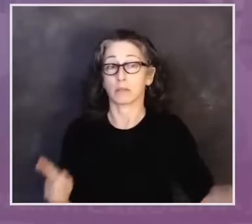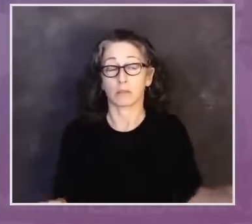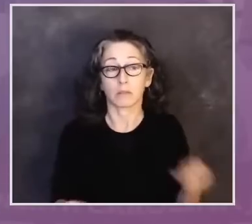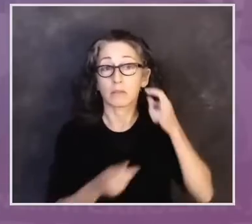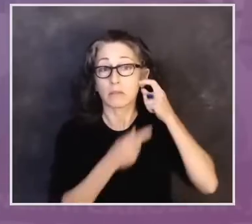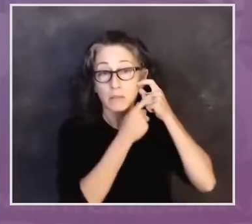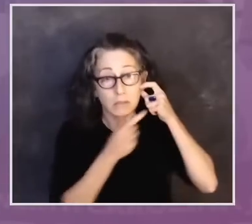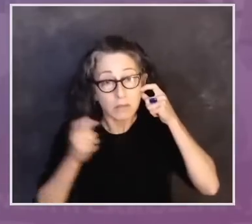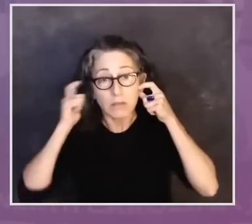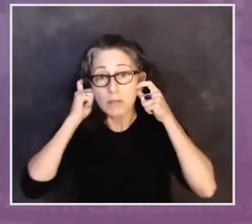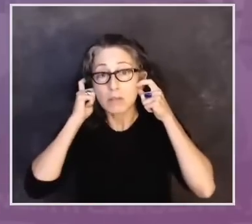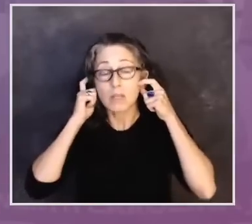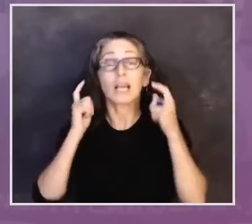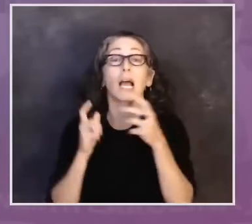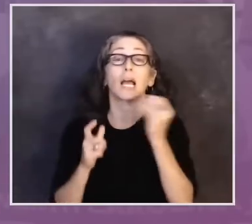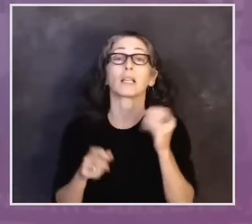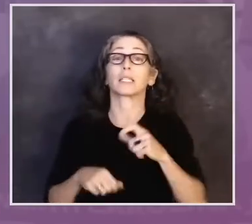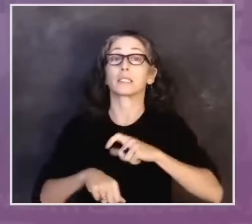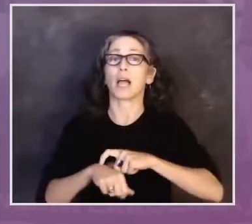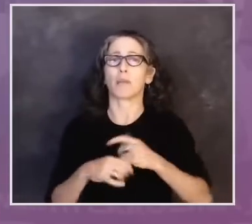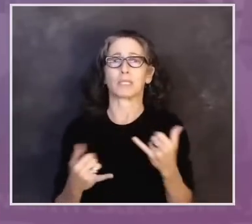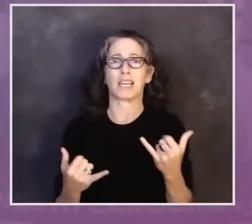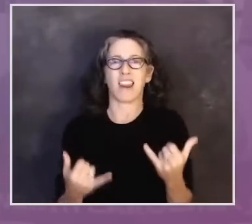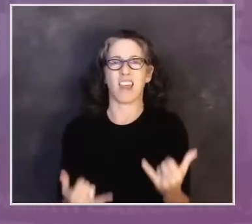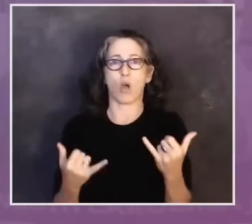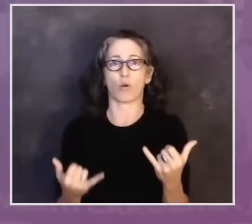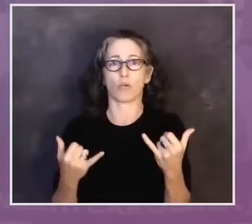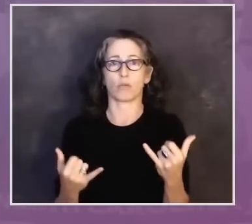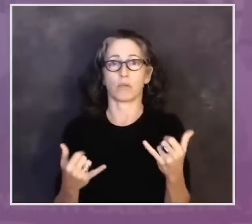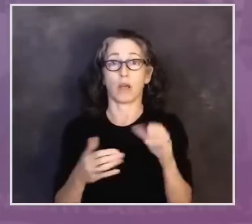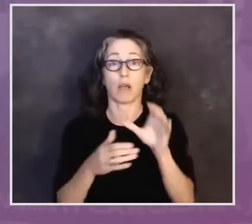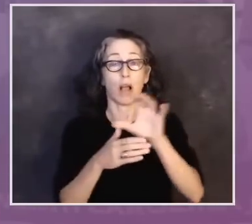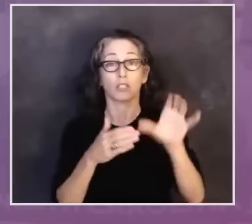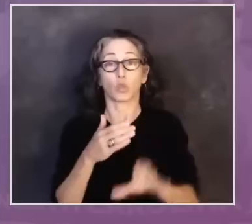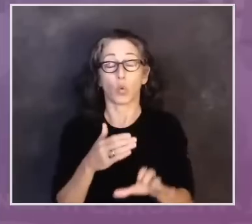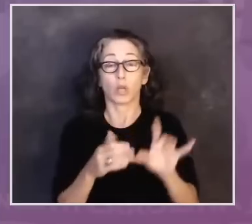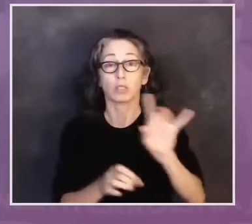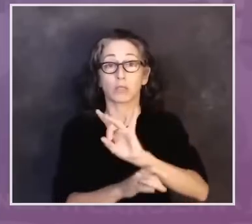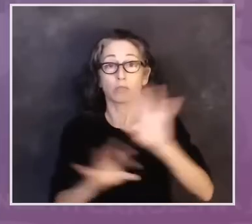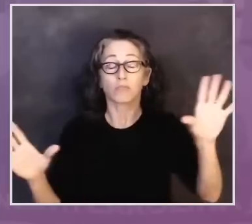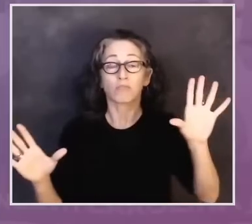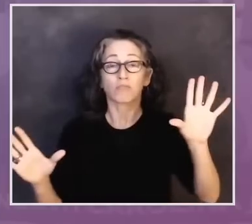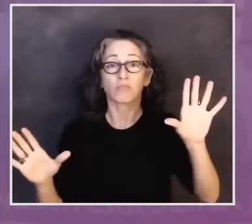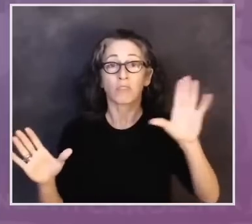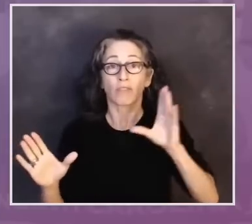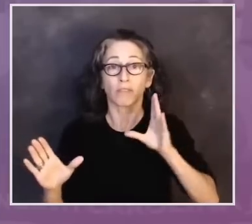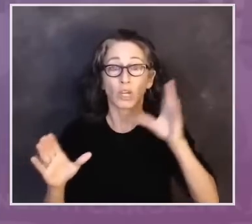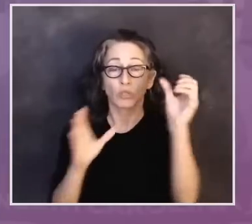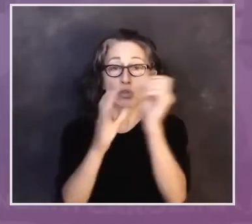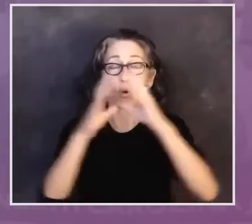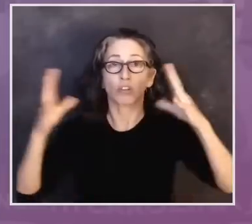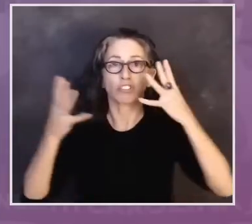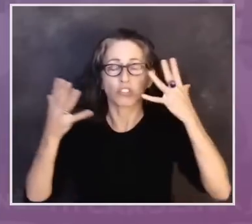AGAIN, PLEASE SOCIALLY DISTANCE, WEAR A MASK, COMPLY WITH THE COVID RESTRICTIONS.